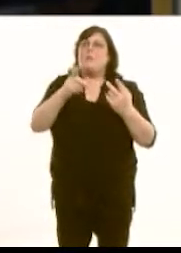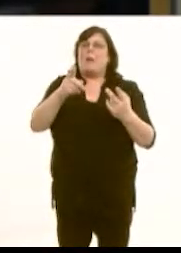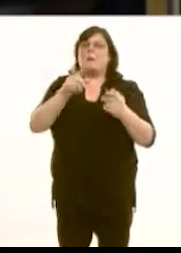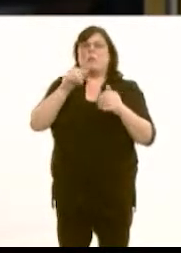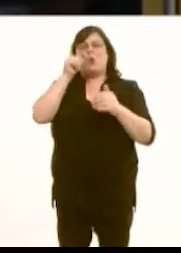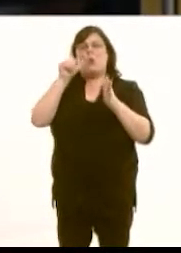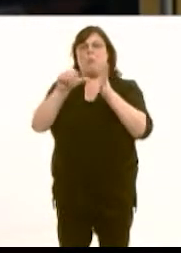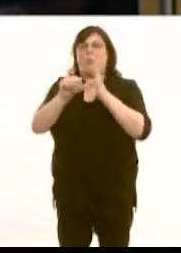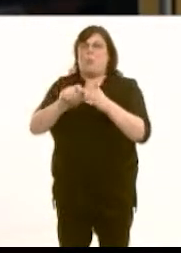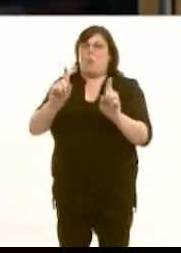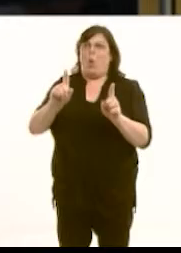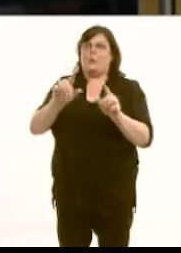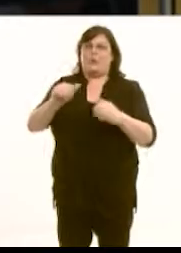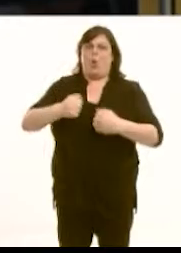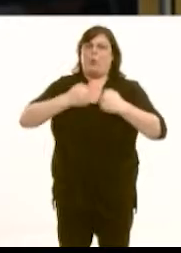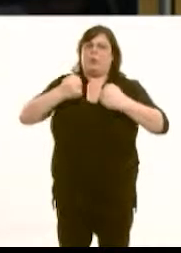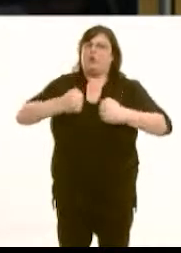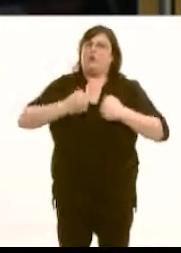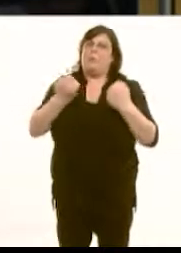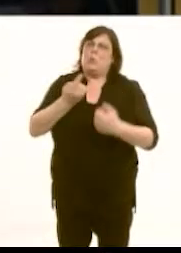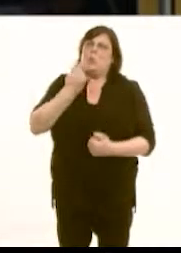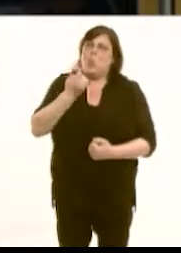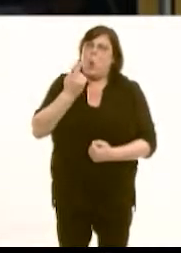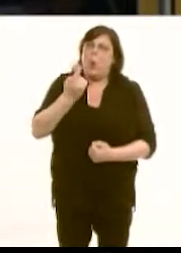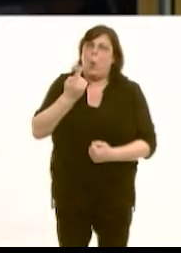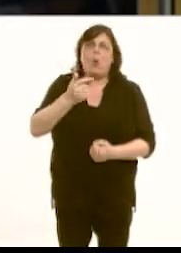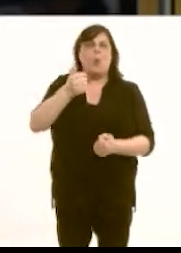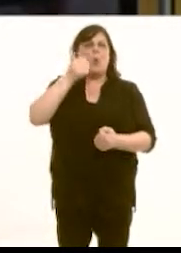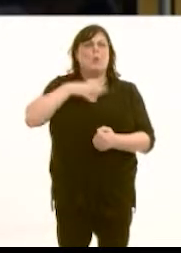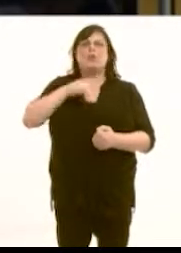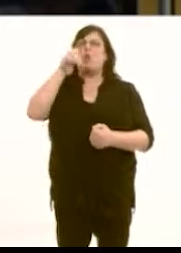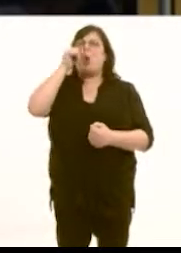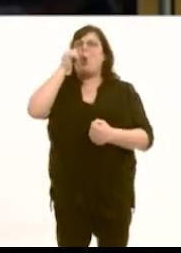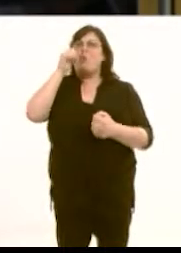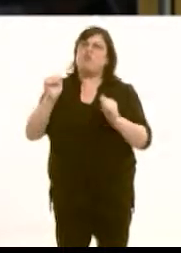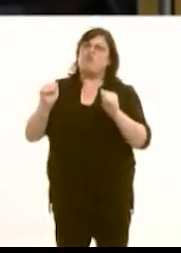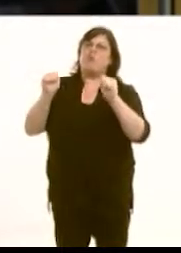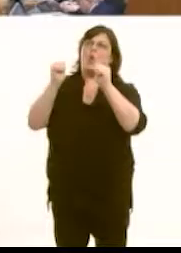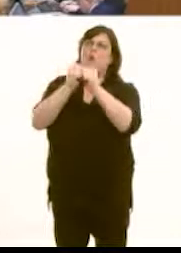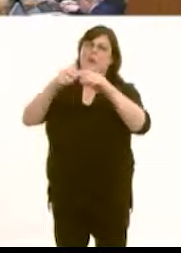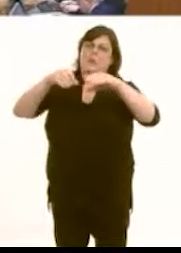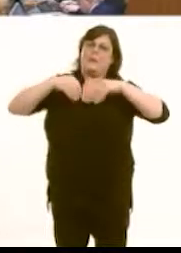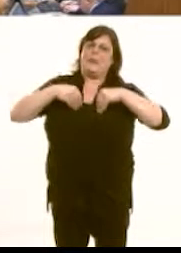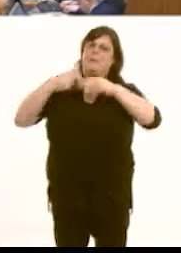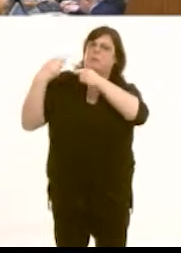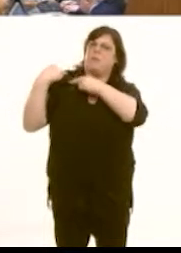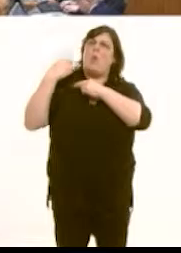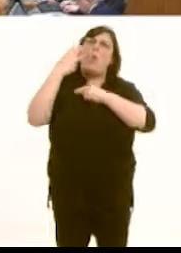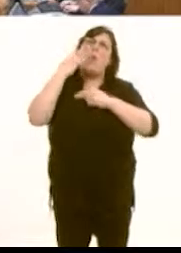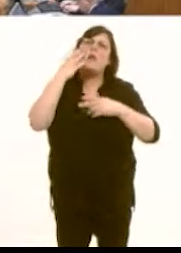I think thereís a stumbling block at the moment, and they would like to know timelines from you, First Minister. Carwyn Jones: The first thing to do is to establish the liabilities.